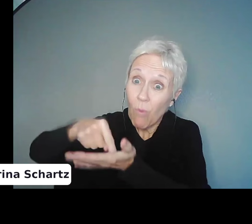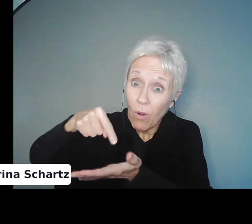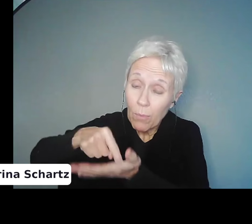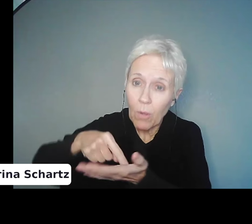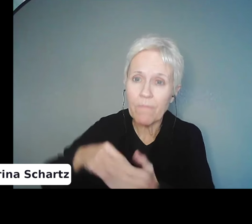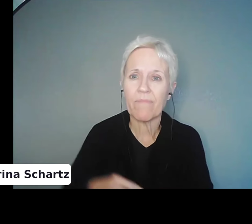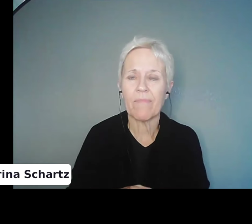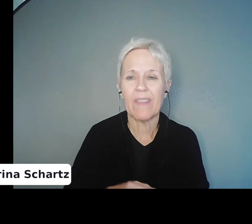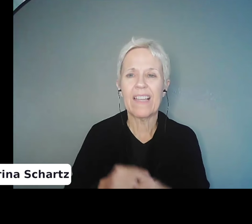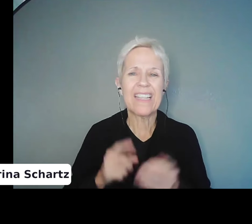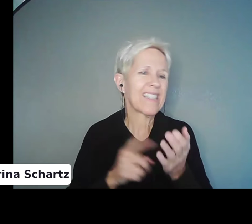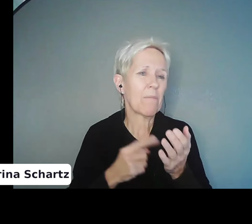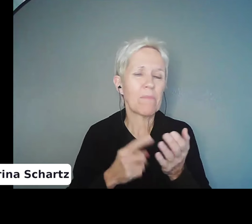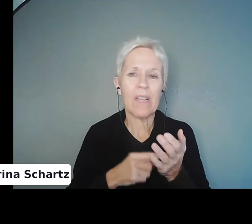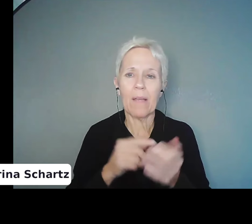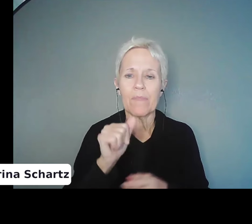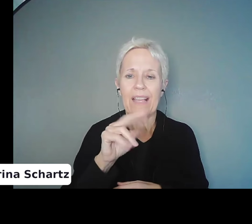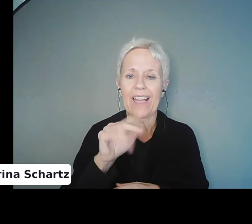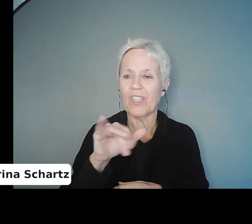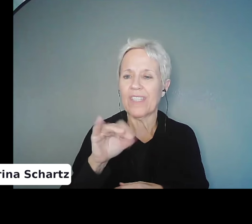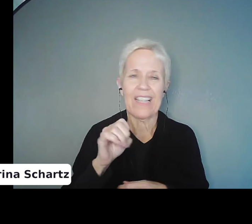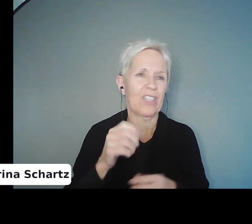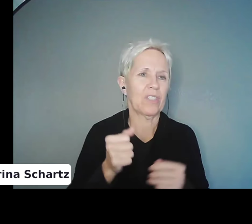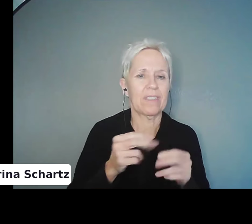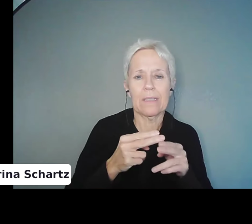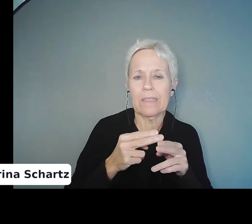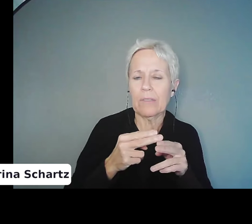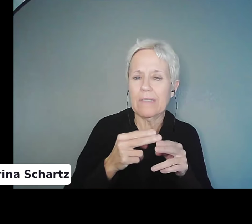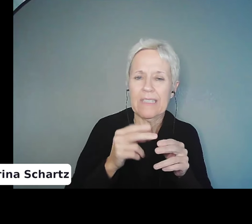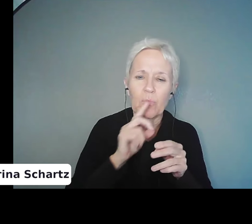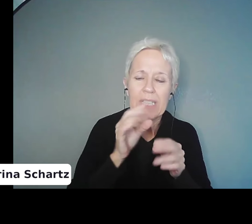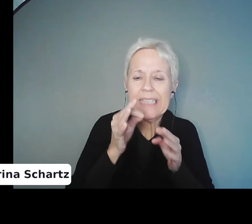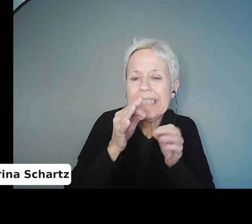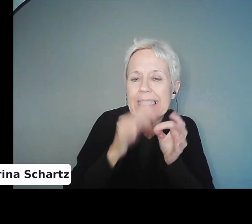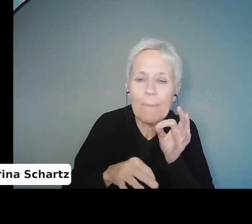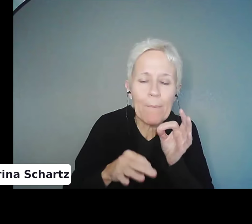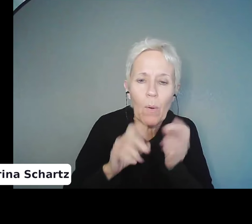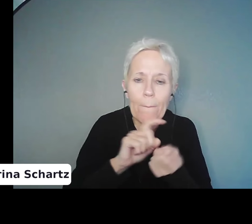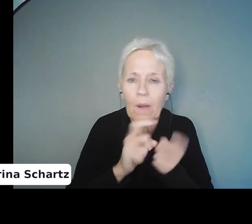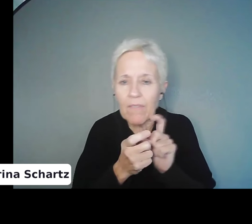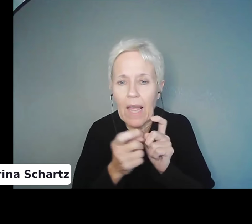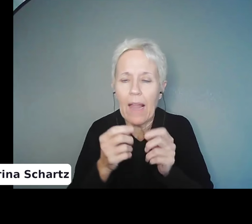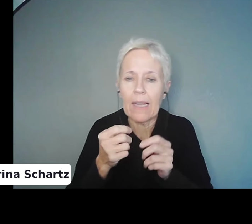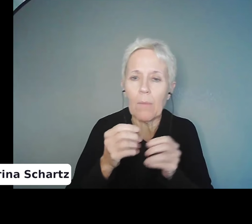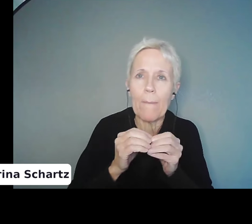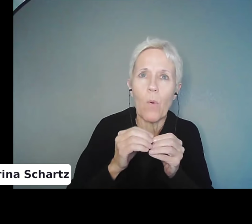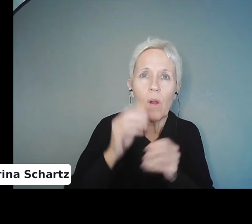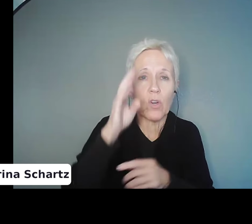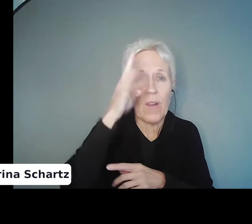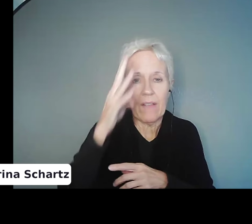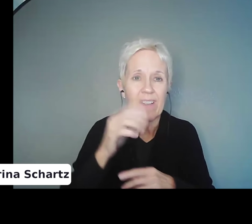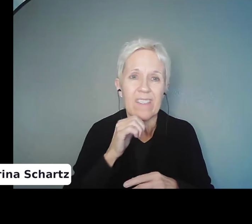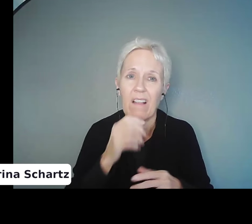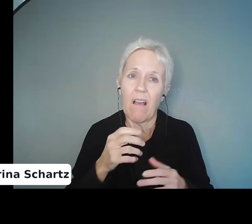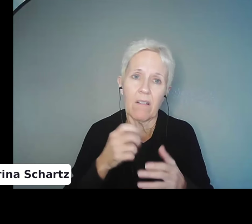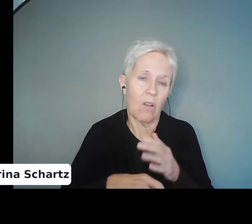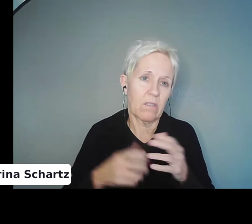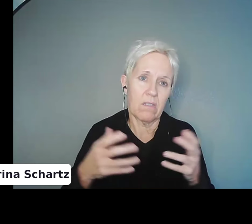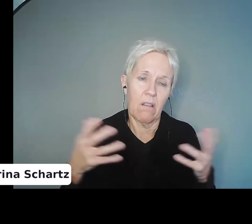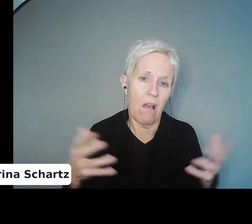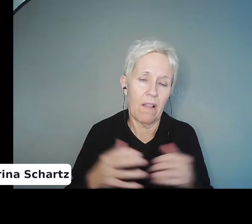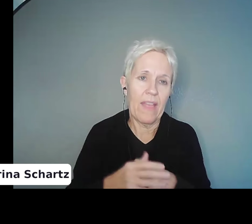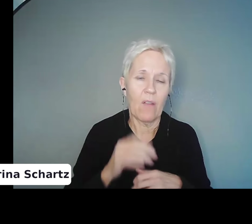This is a small way to do it.